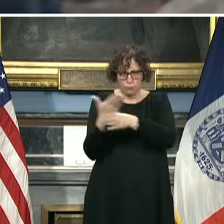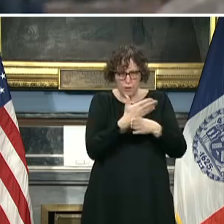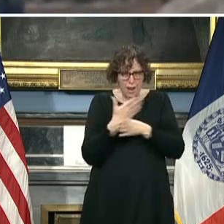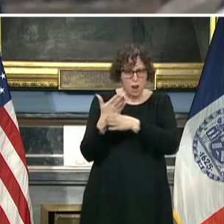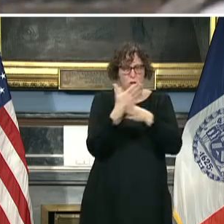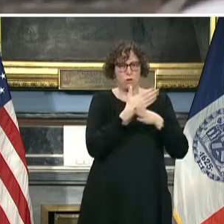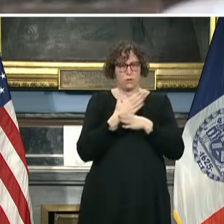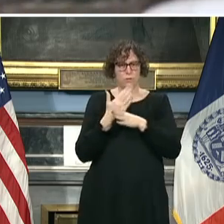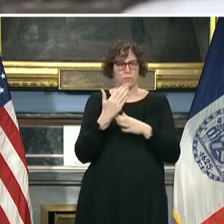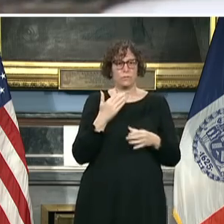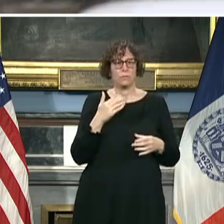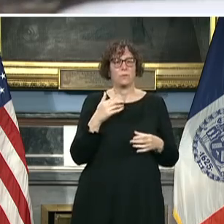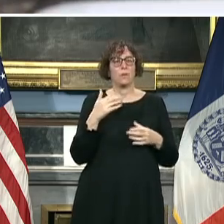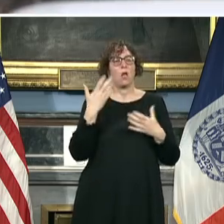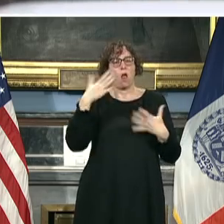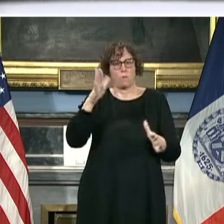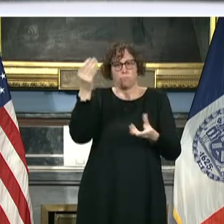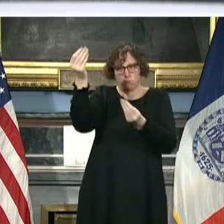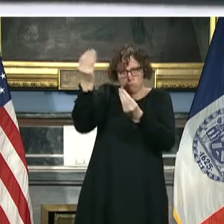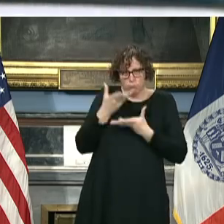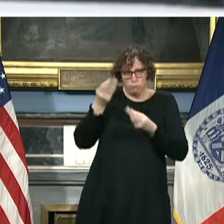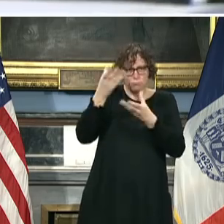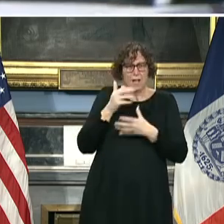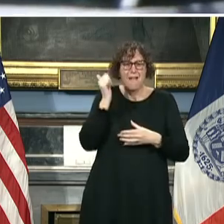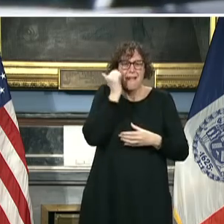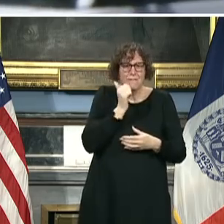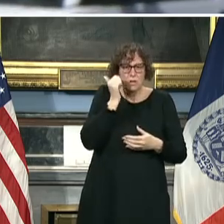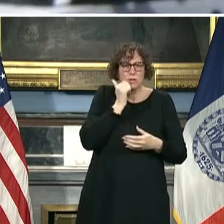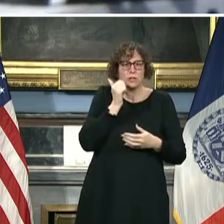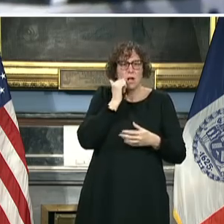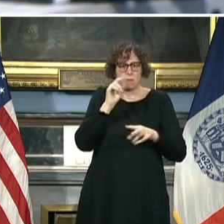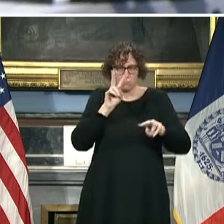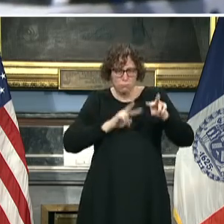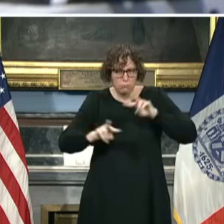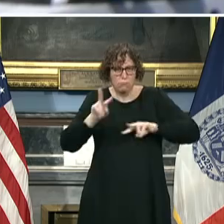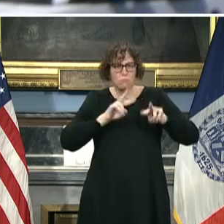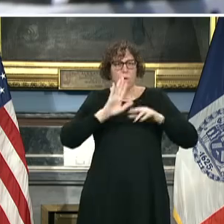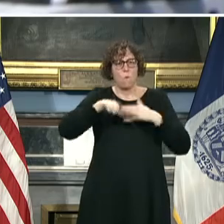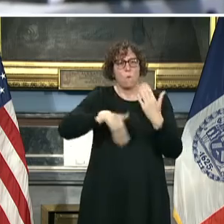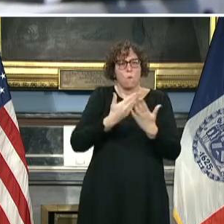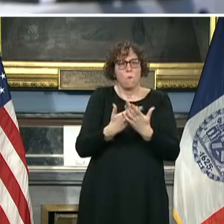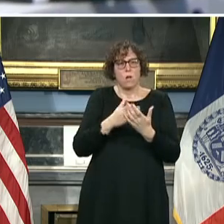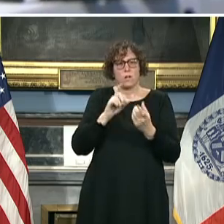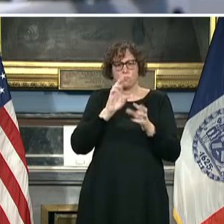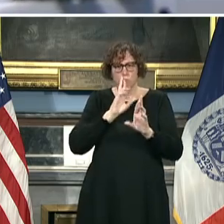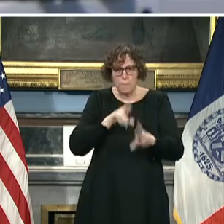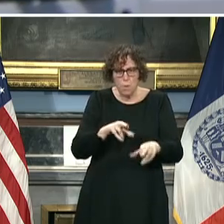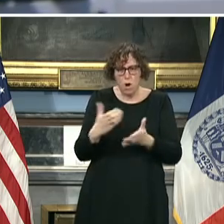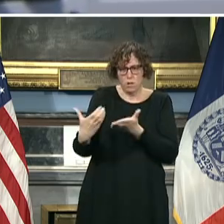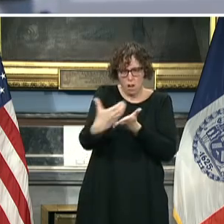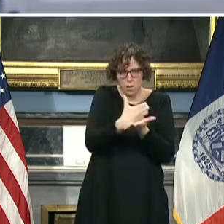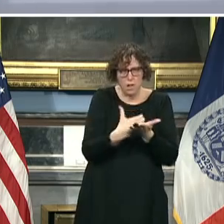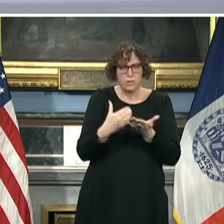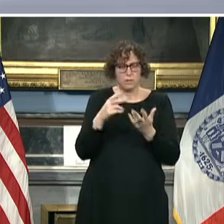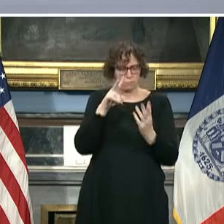ASKED HIM EVERY SINGLE DAYOR F THE LAST FEW WEEKS, WHAT ARE YOU SEEING ON COPMLINACE, AND WITH LAYERED OVER